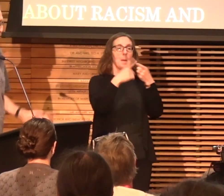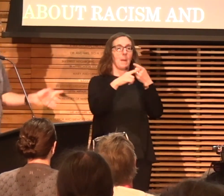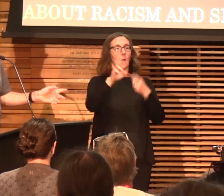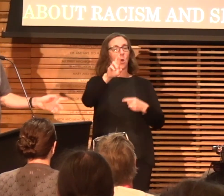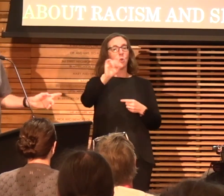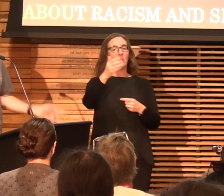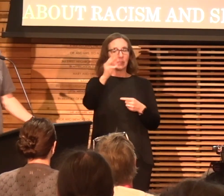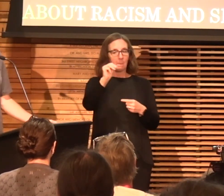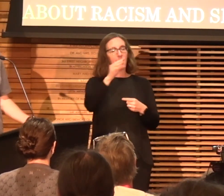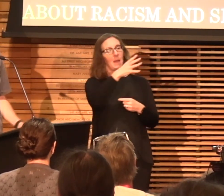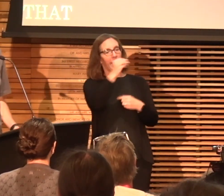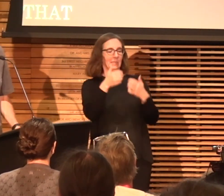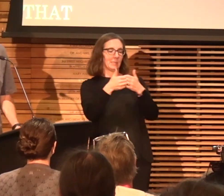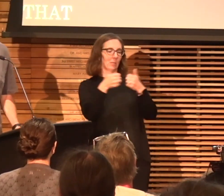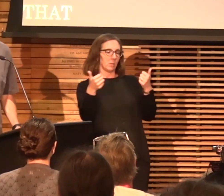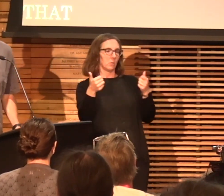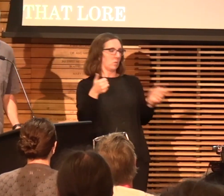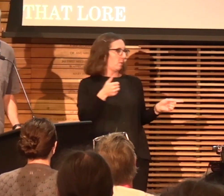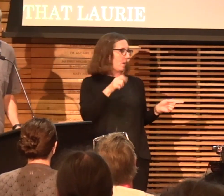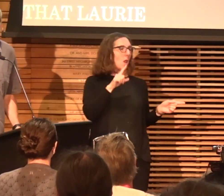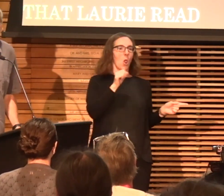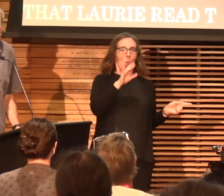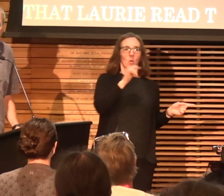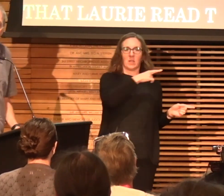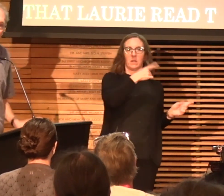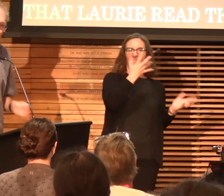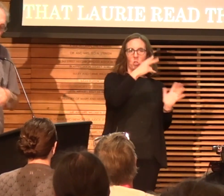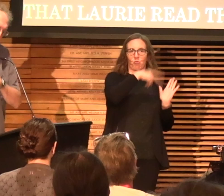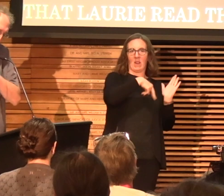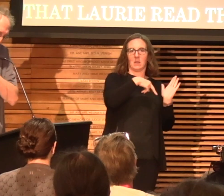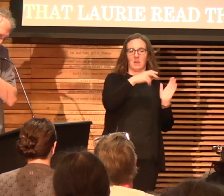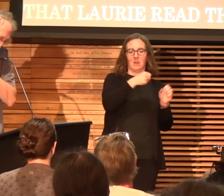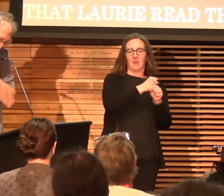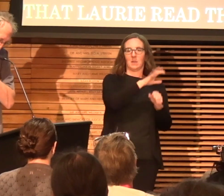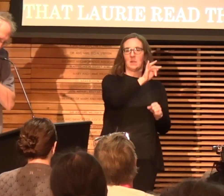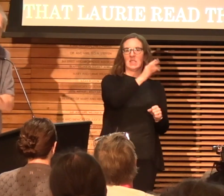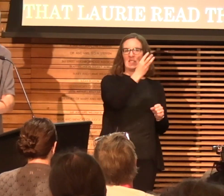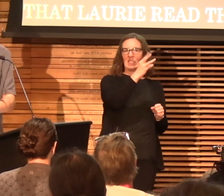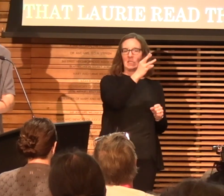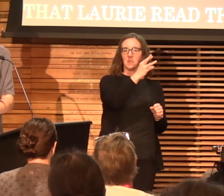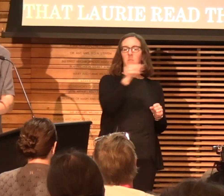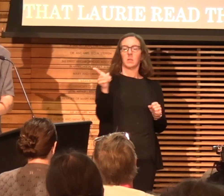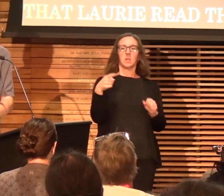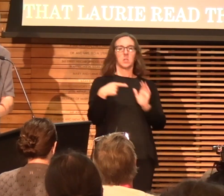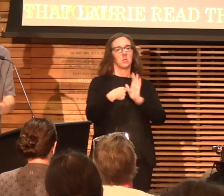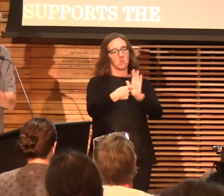was the letter that Lori read, the 1916 letter where she supports the NAACP,